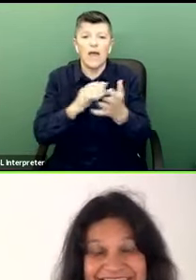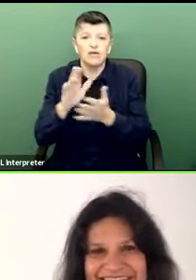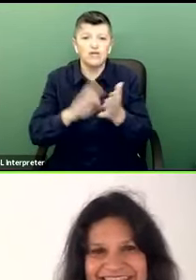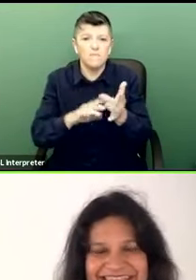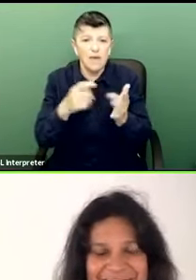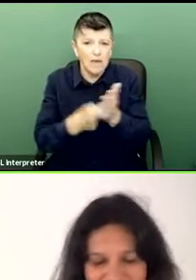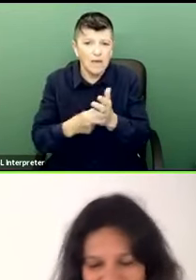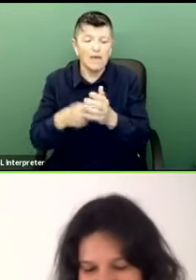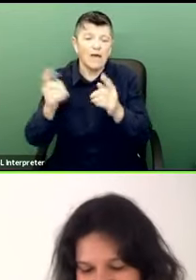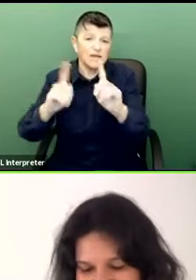there are financial transactions